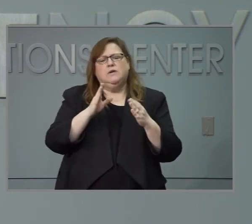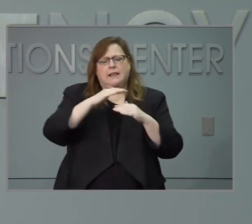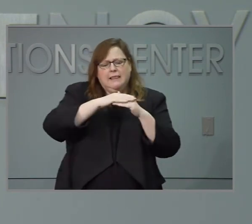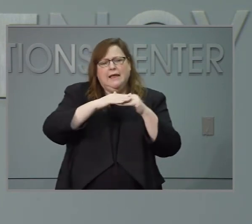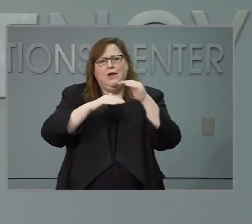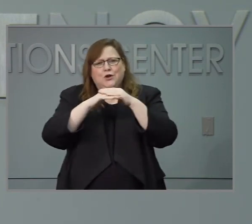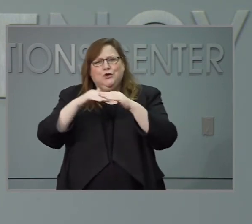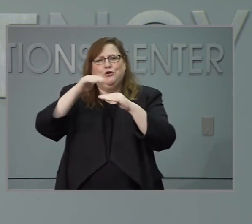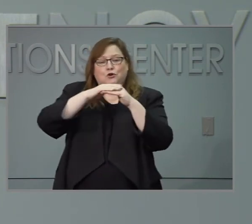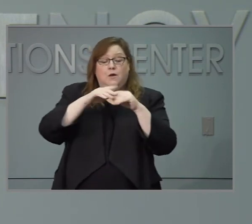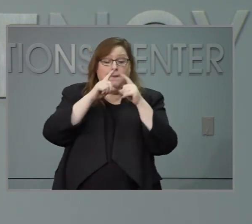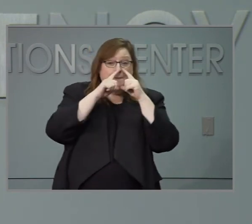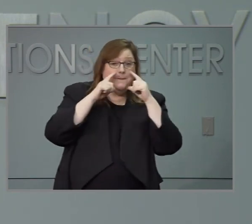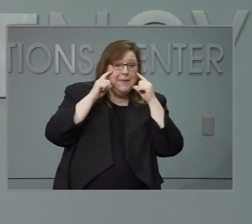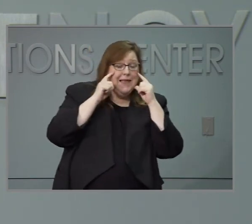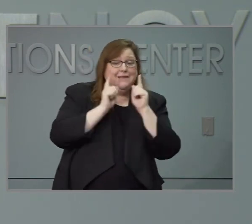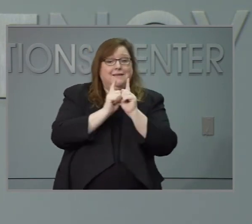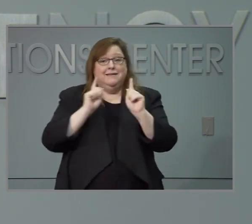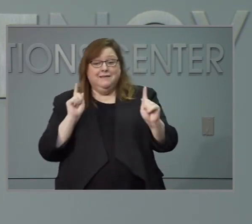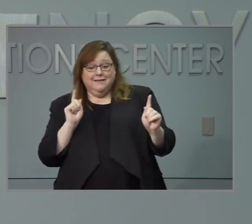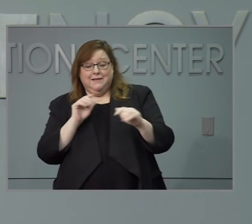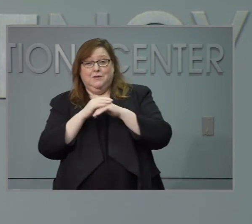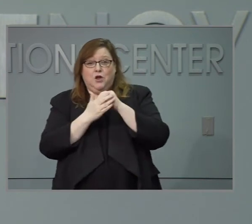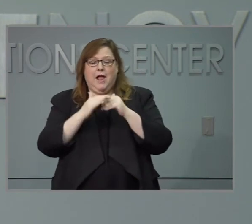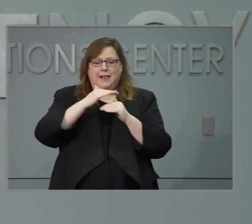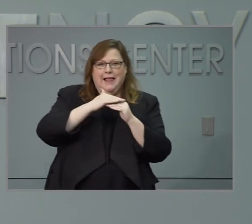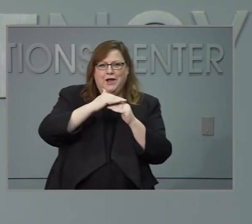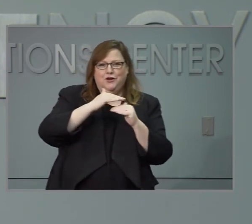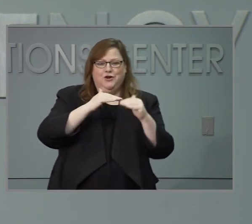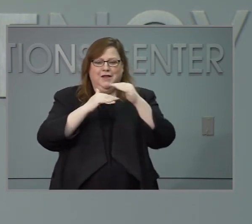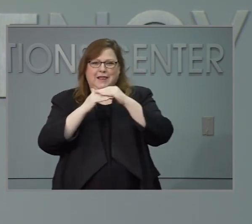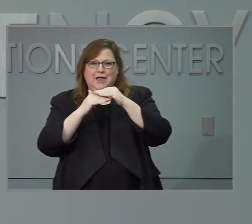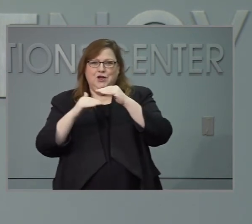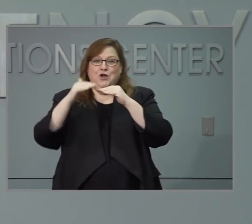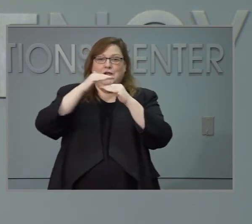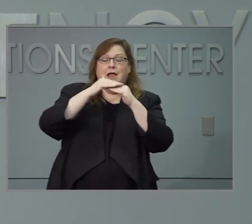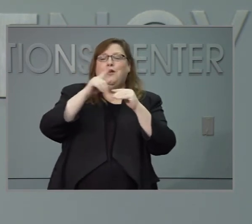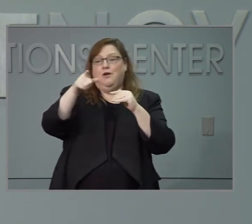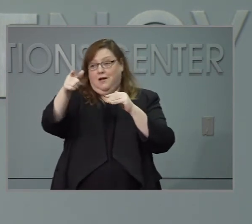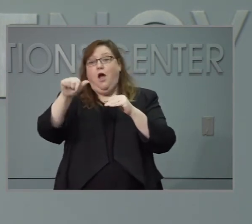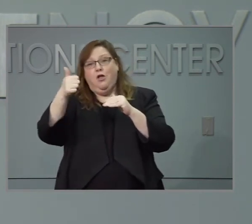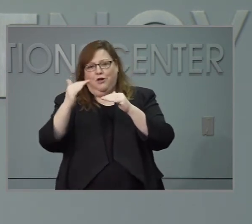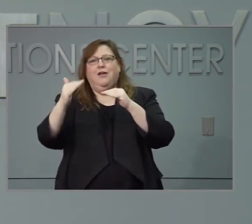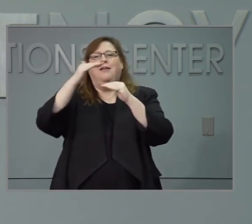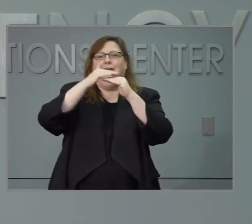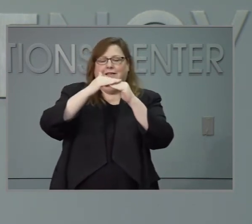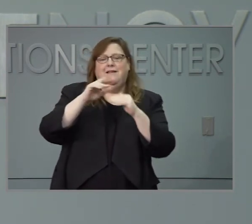DE EDUCACIÓN PÚBLICA, Y YO NO CREO QUE LAS ESCUELAS PÚBLICAS NO TIENEN NADA QUE VER EN ESTO.